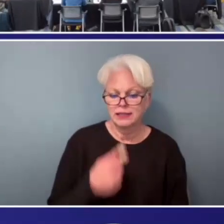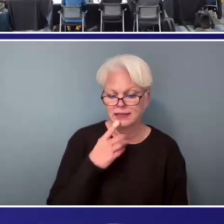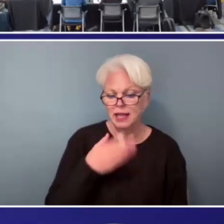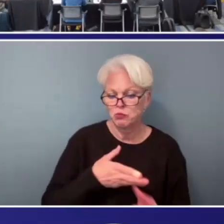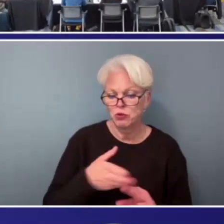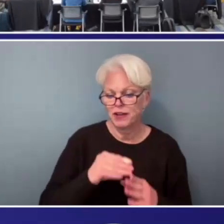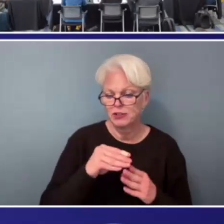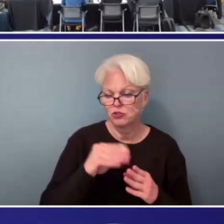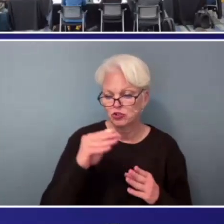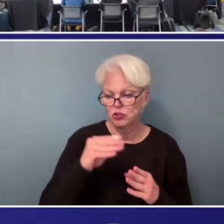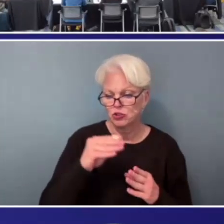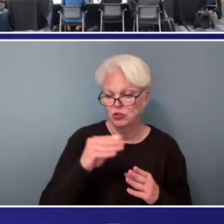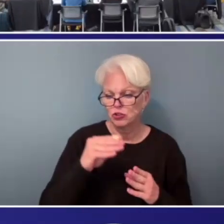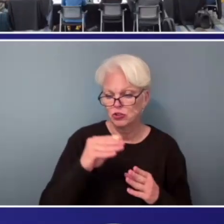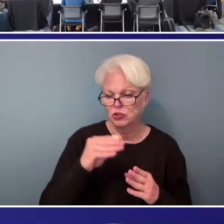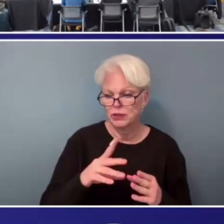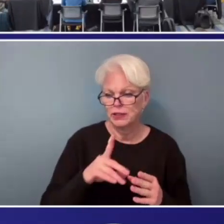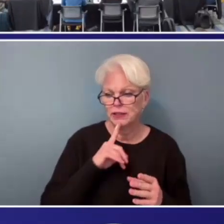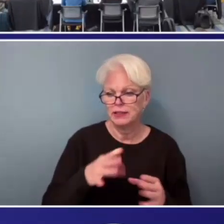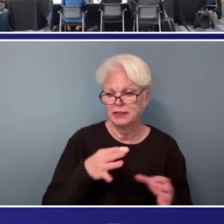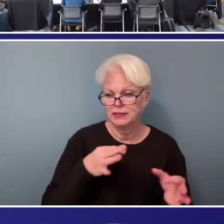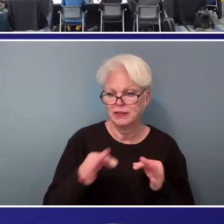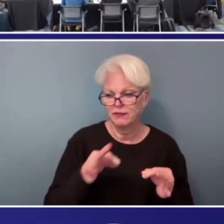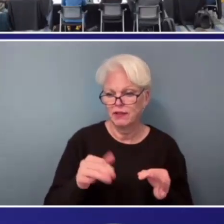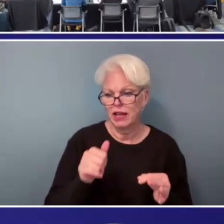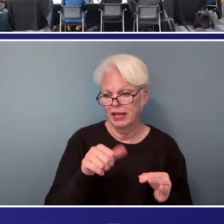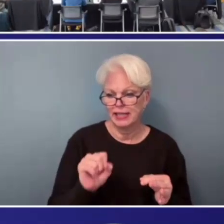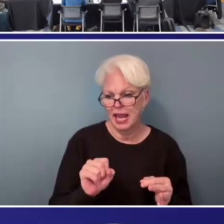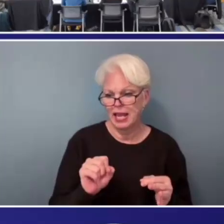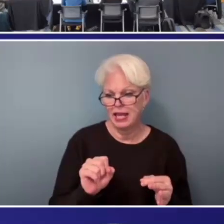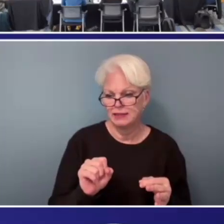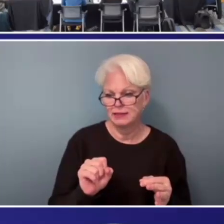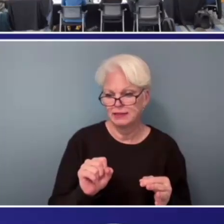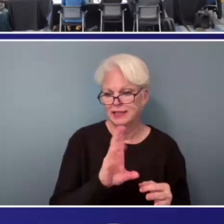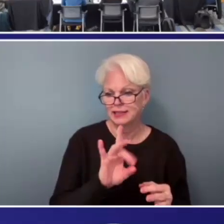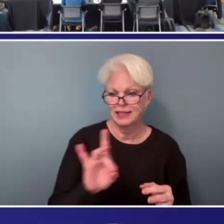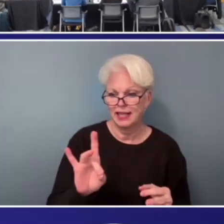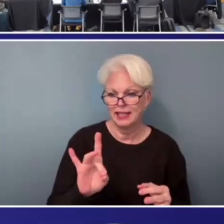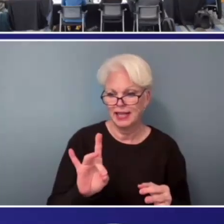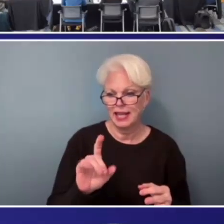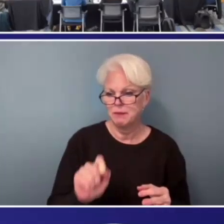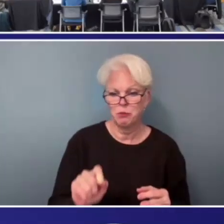defined as 688.2 (sic),